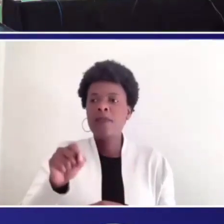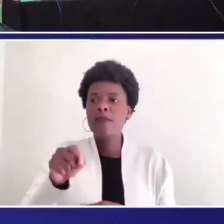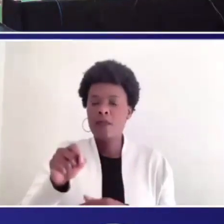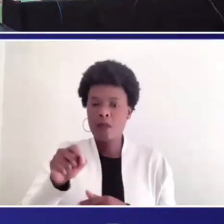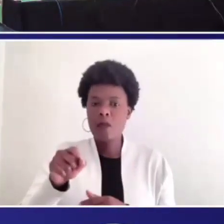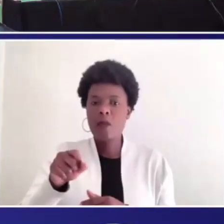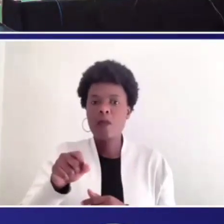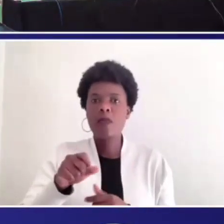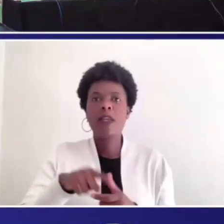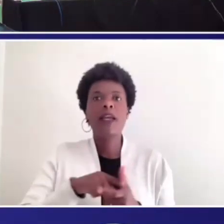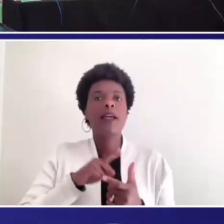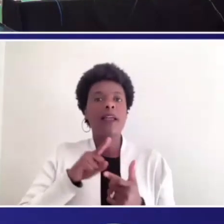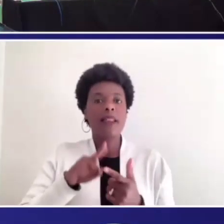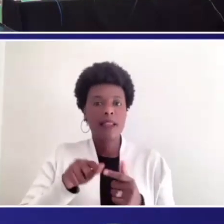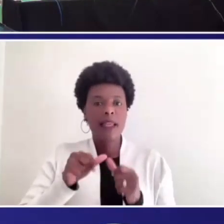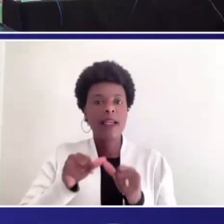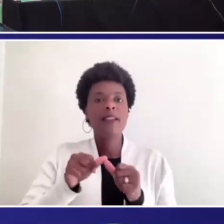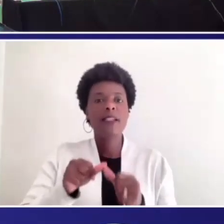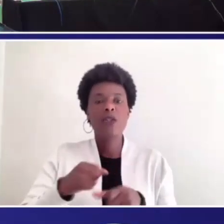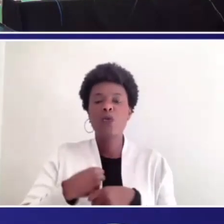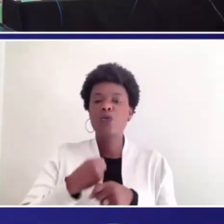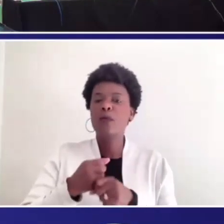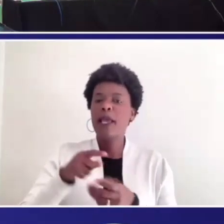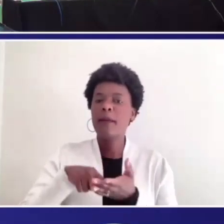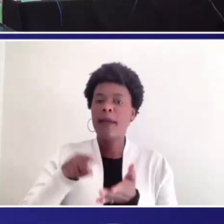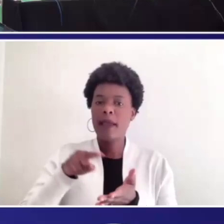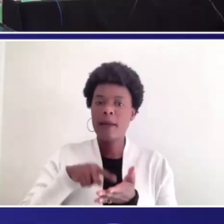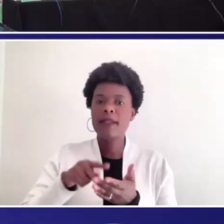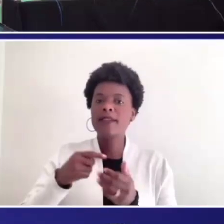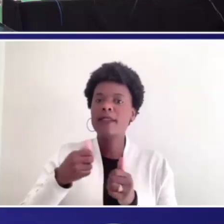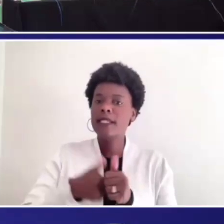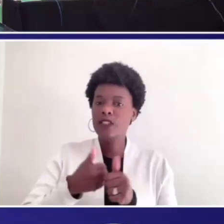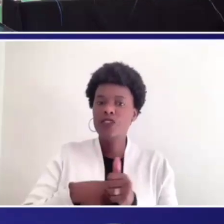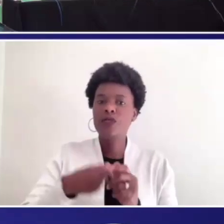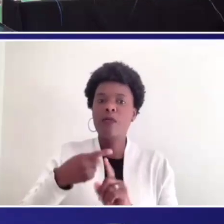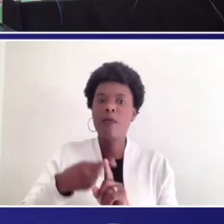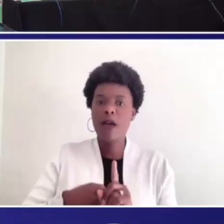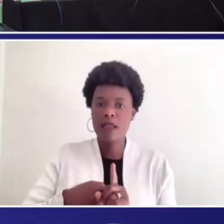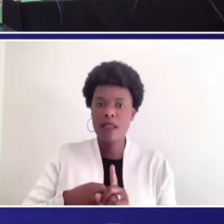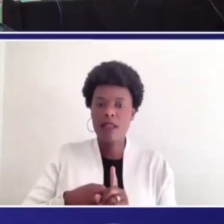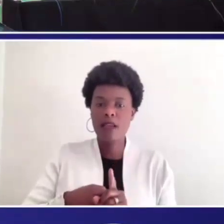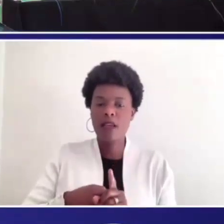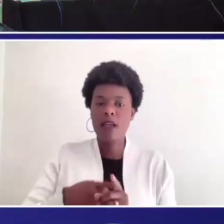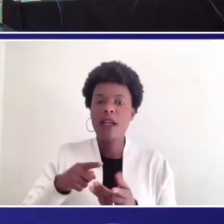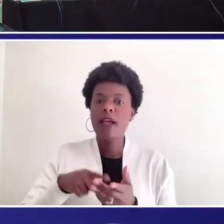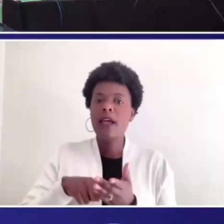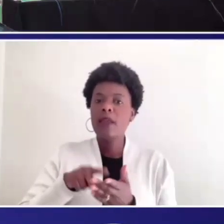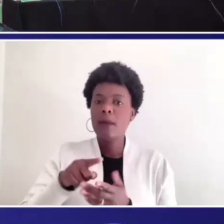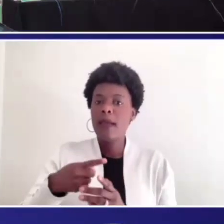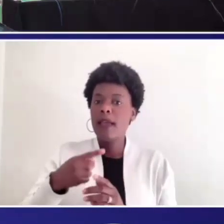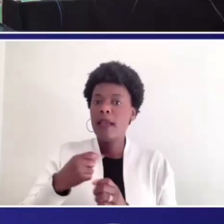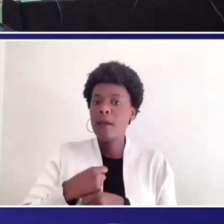And then they continue to make payments in the following month. Those, those payments made in the following month are also